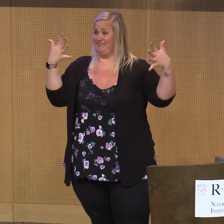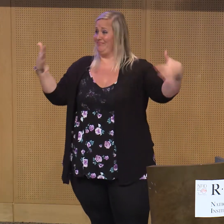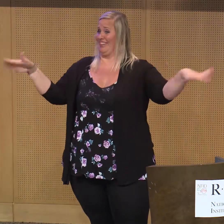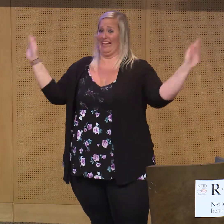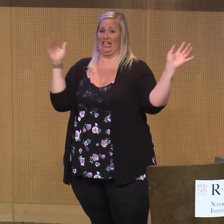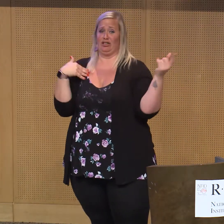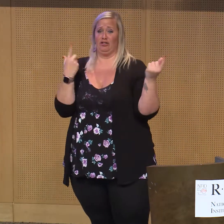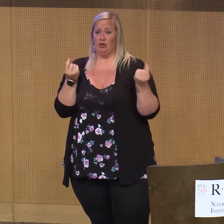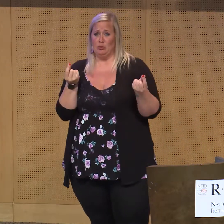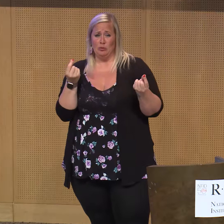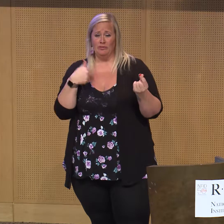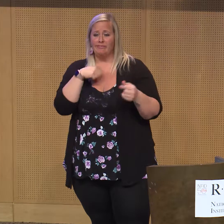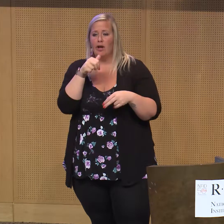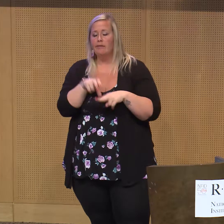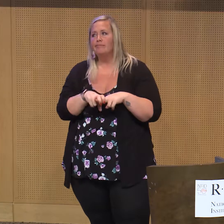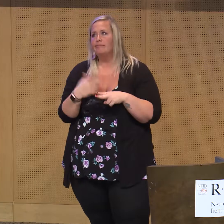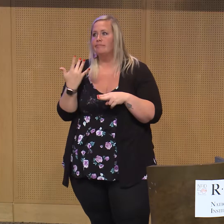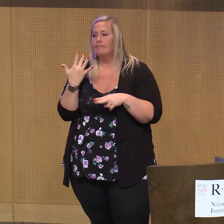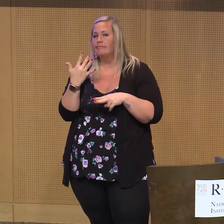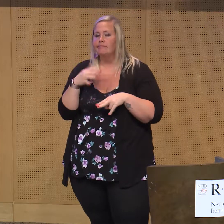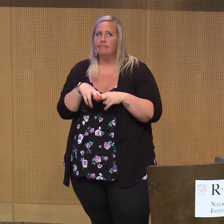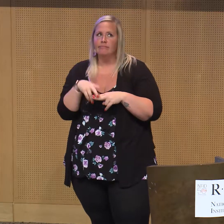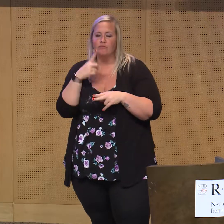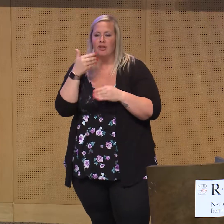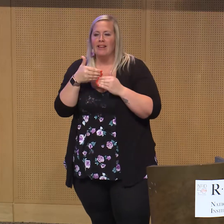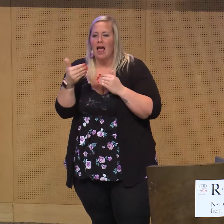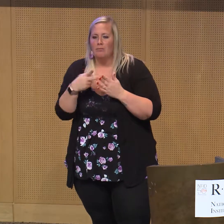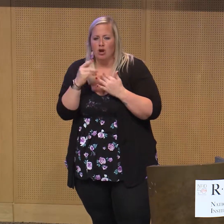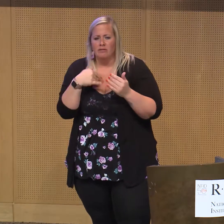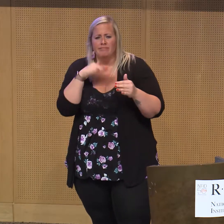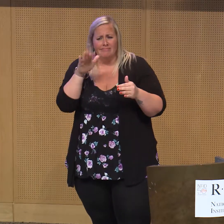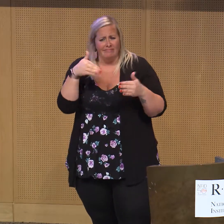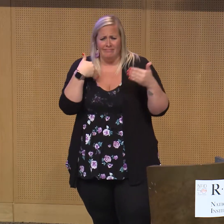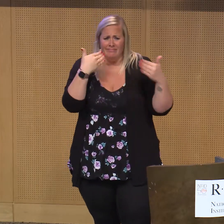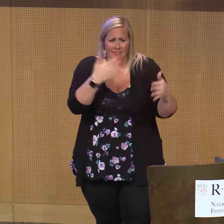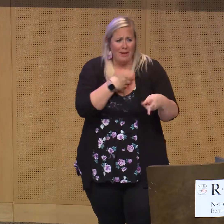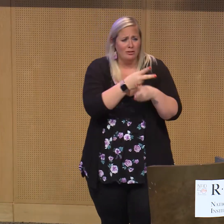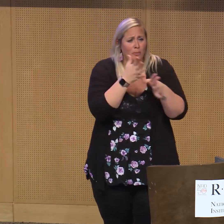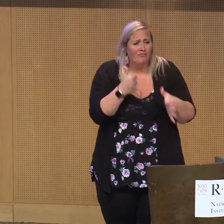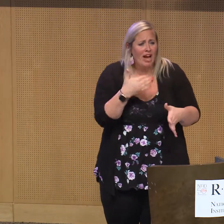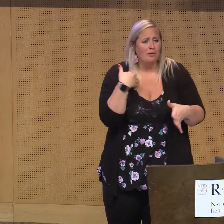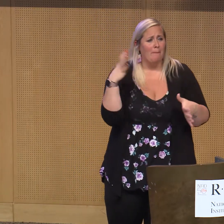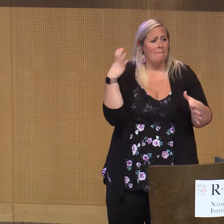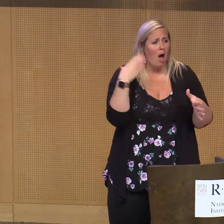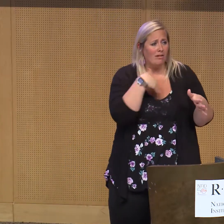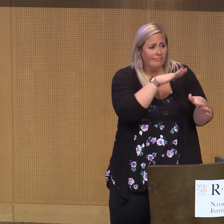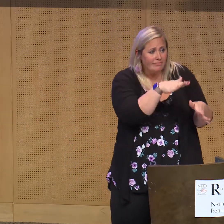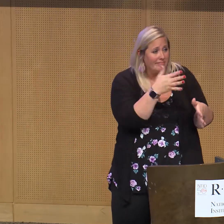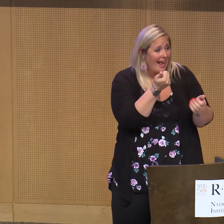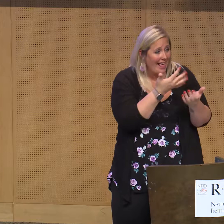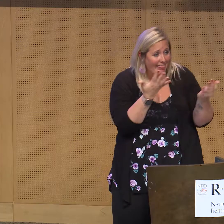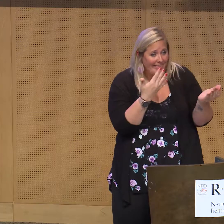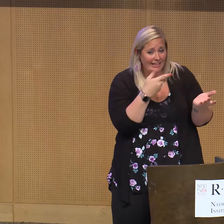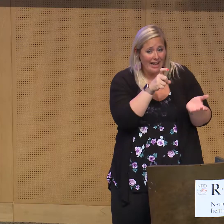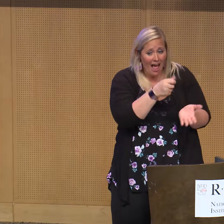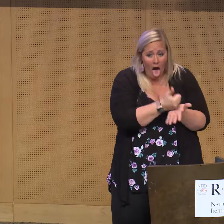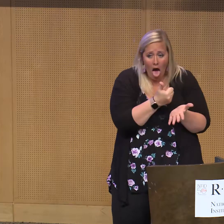And if you've completed a job and you don't have anything next to do, be assertive, talk to your supervisor.